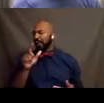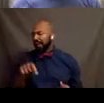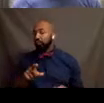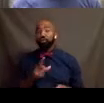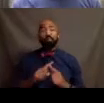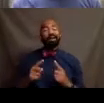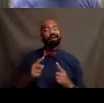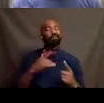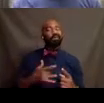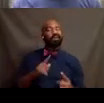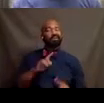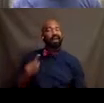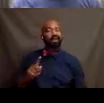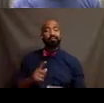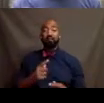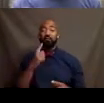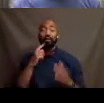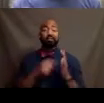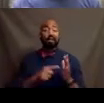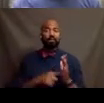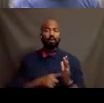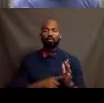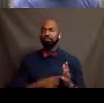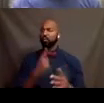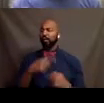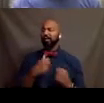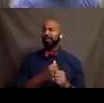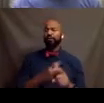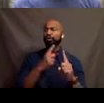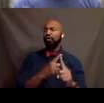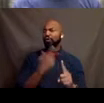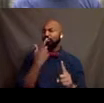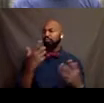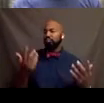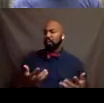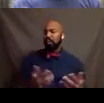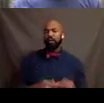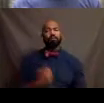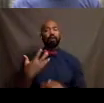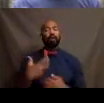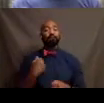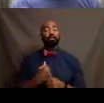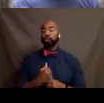so that I can help you get there, or I can give you the right information or the right support. The other thing is,